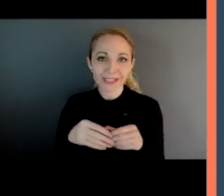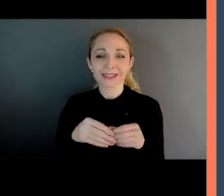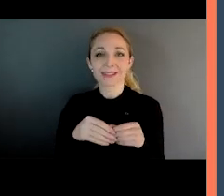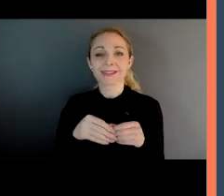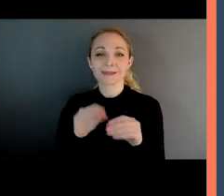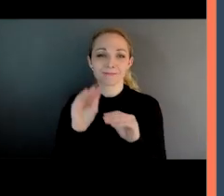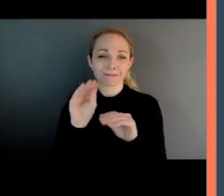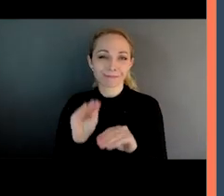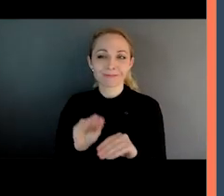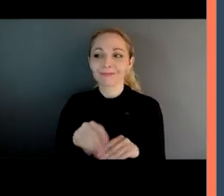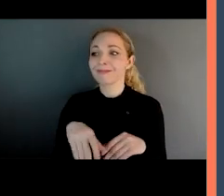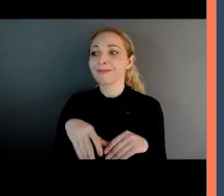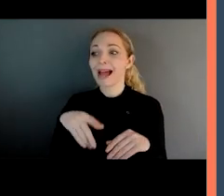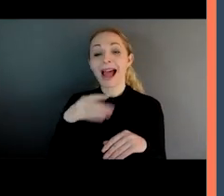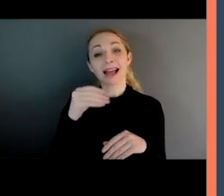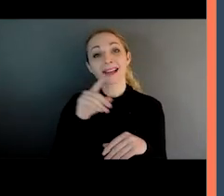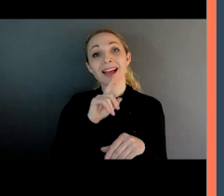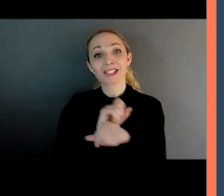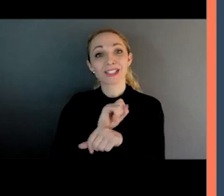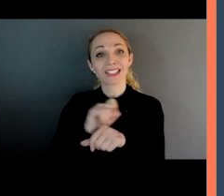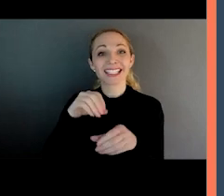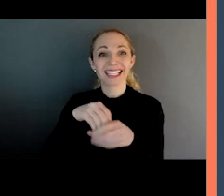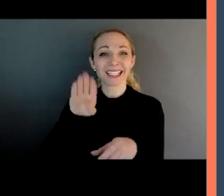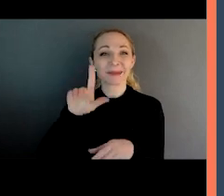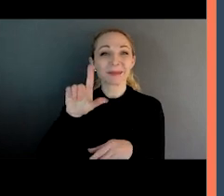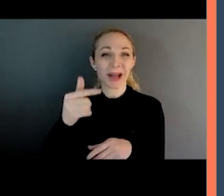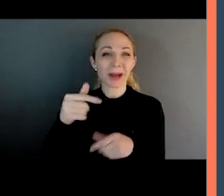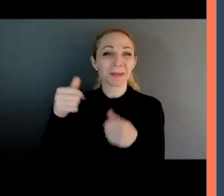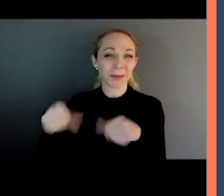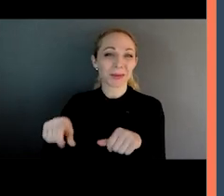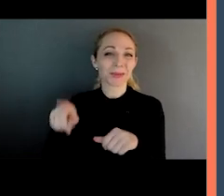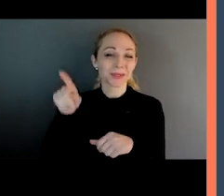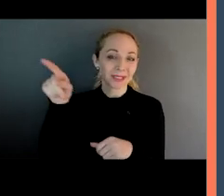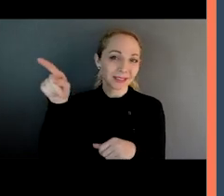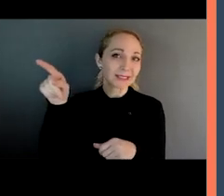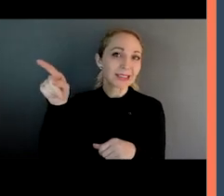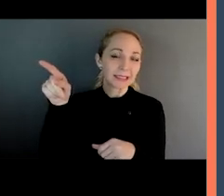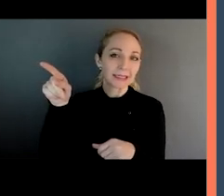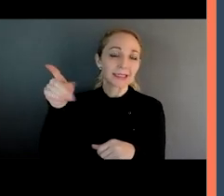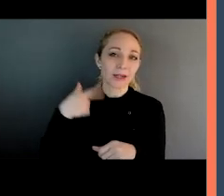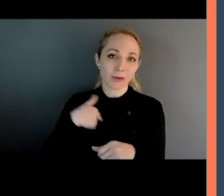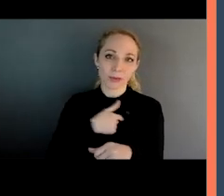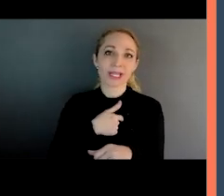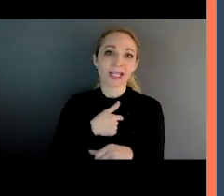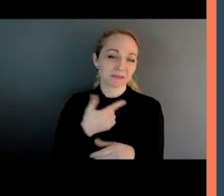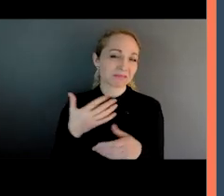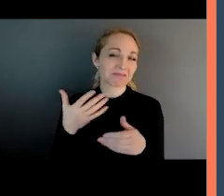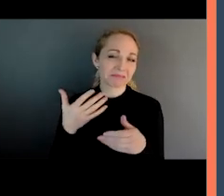SOMETHING FOR ORGANIZATION AND ACTUALLY IN THE BLOG